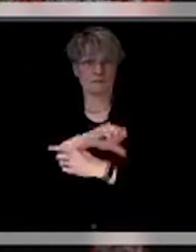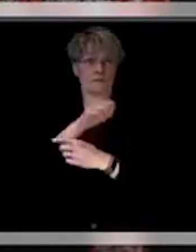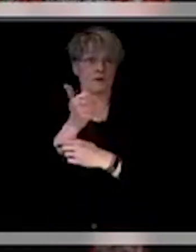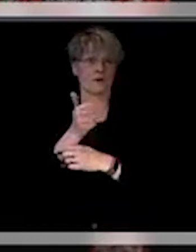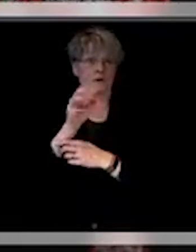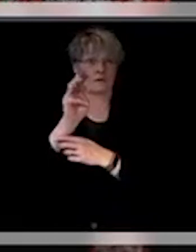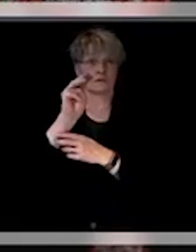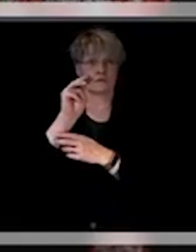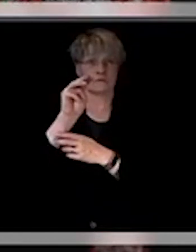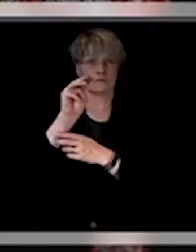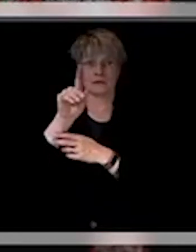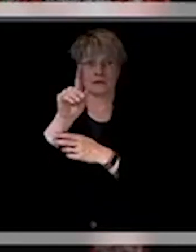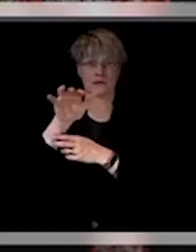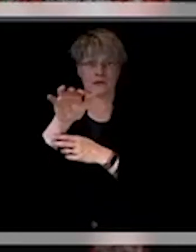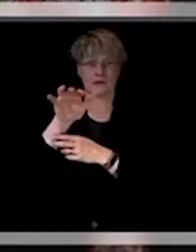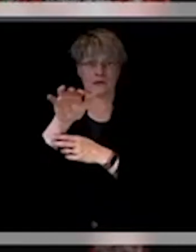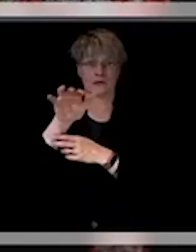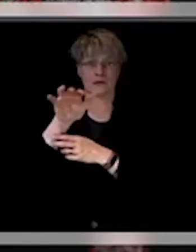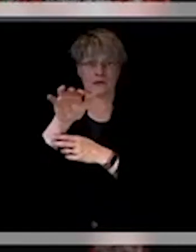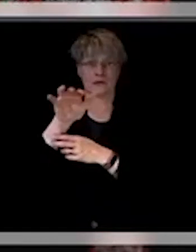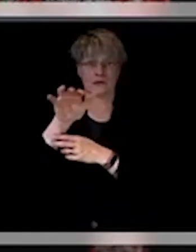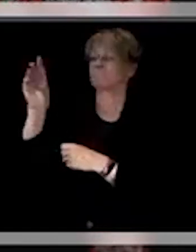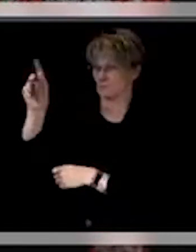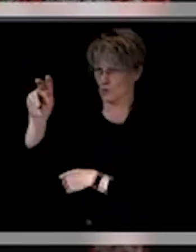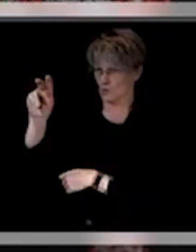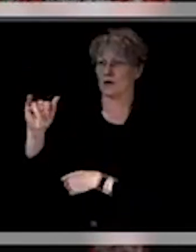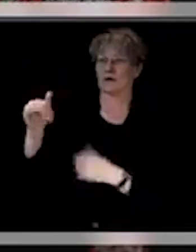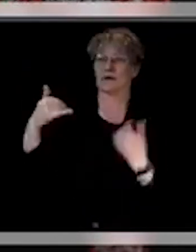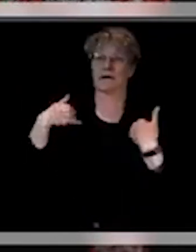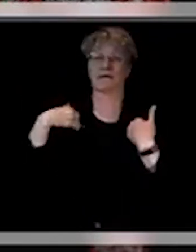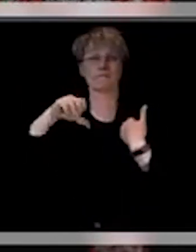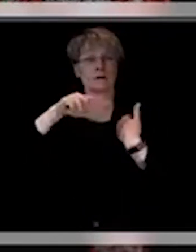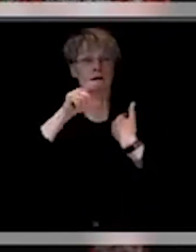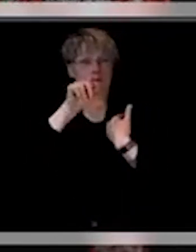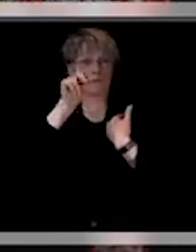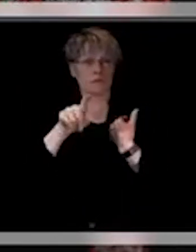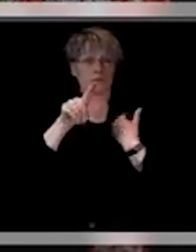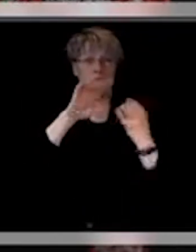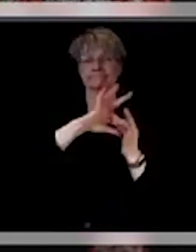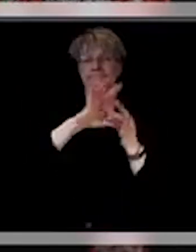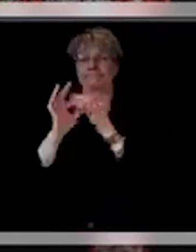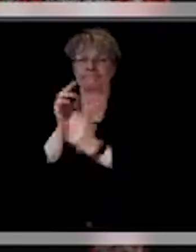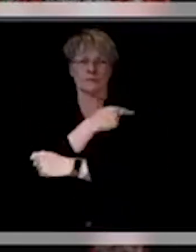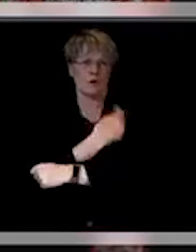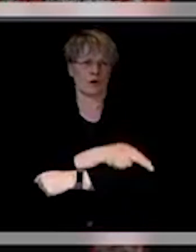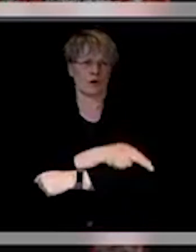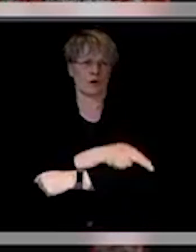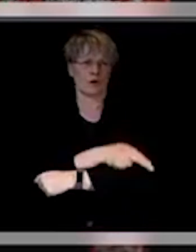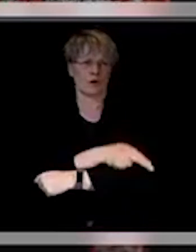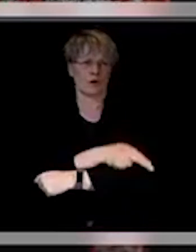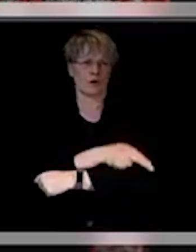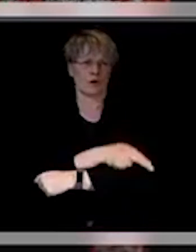Yeah and I had another question for the hospitals about the number of infected staff members